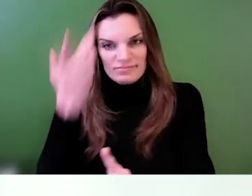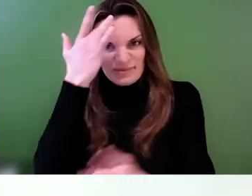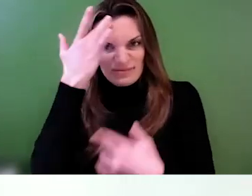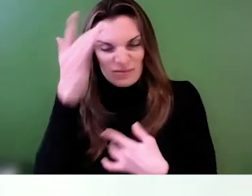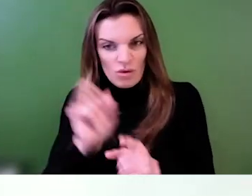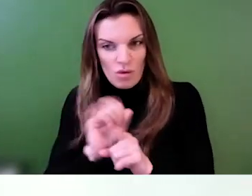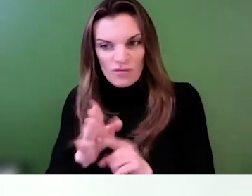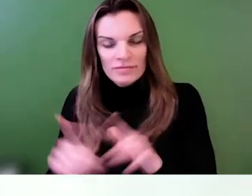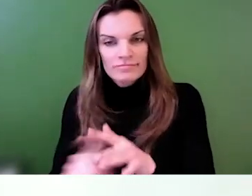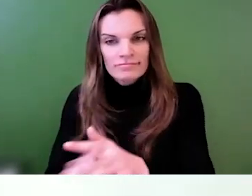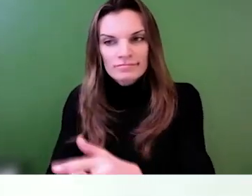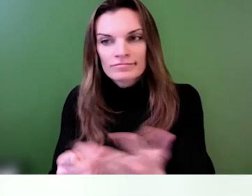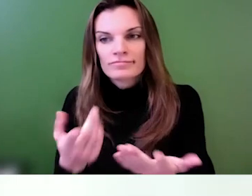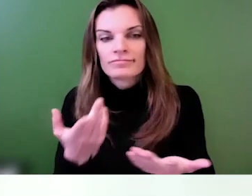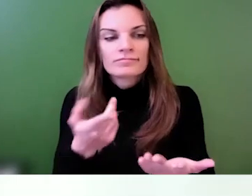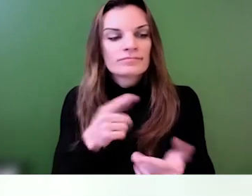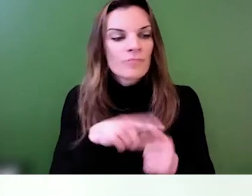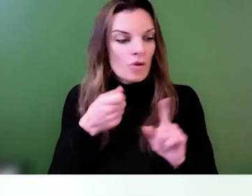have changed because of having long COVID.